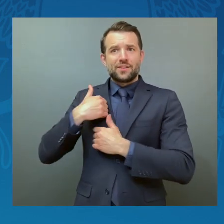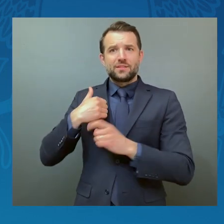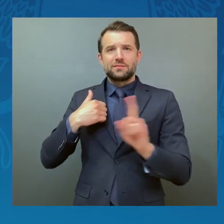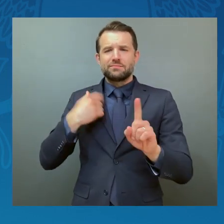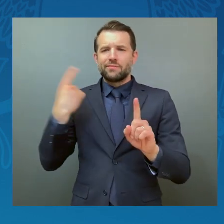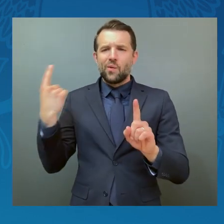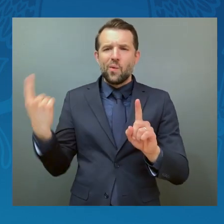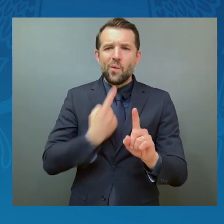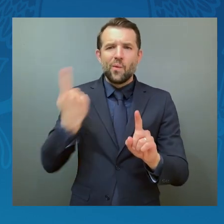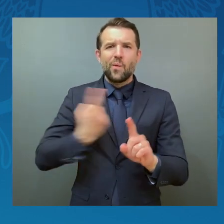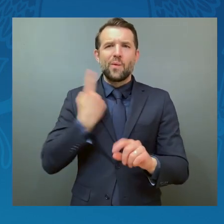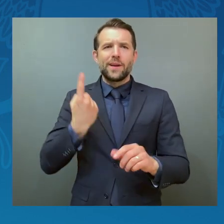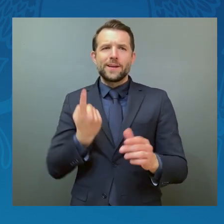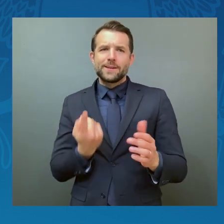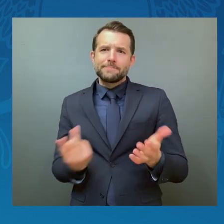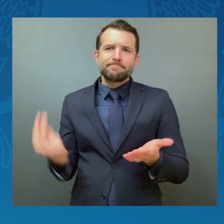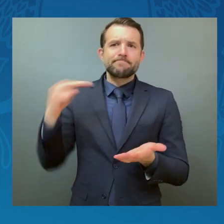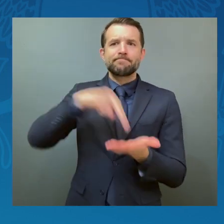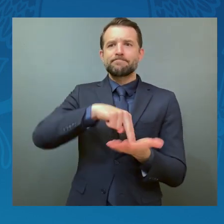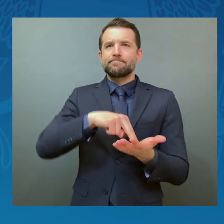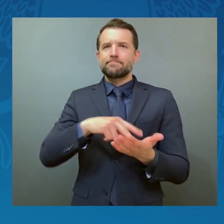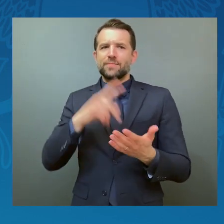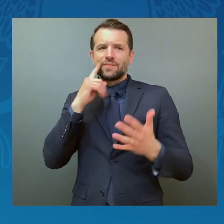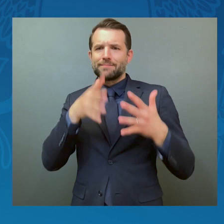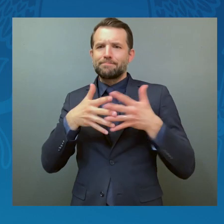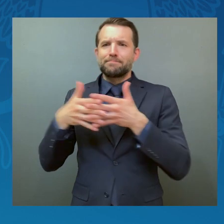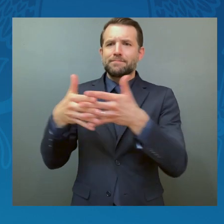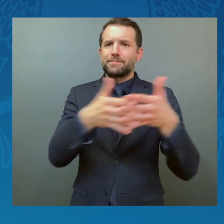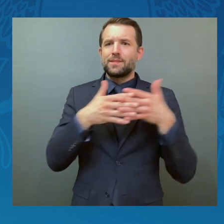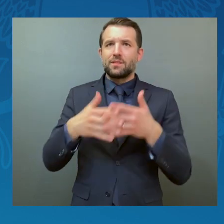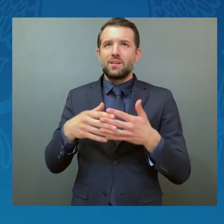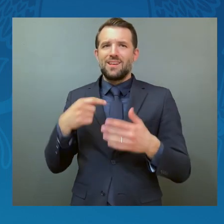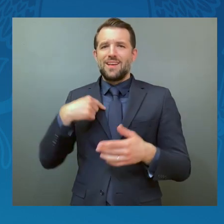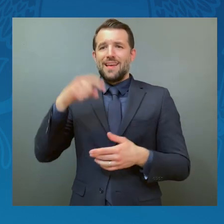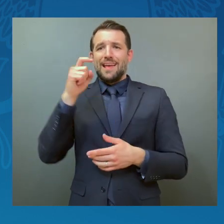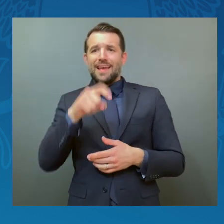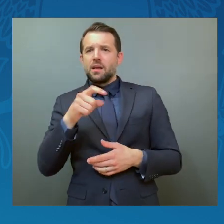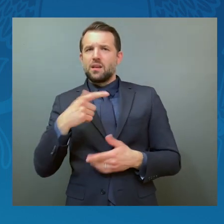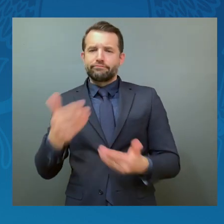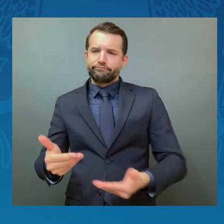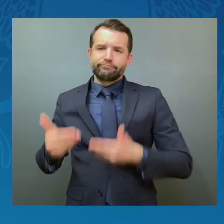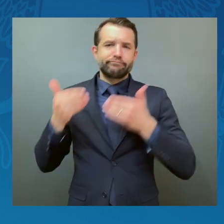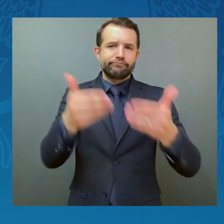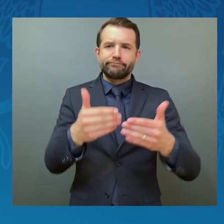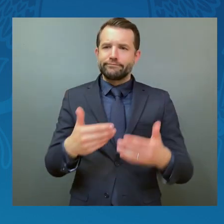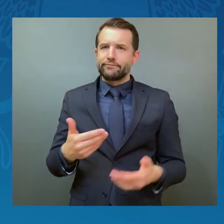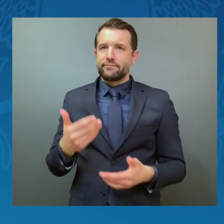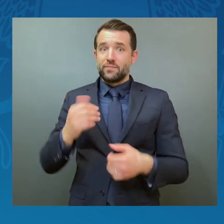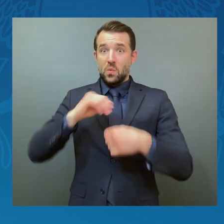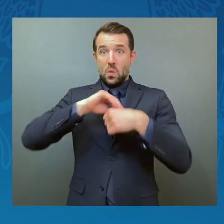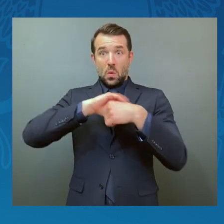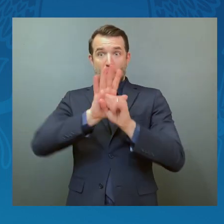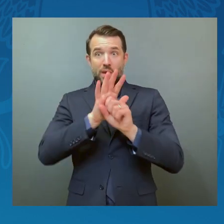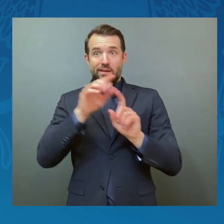when we need them most. But, COVID is one of those times when veterans have needed us the most,